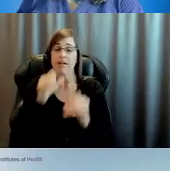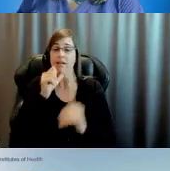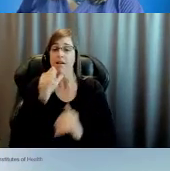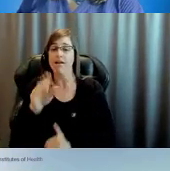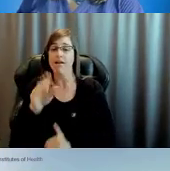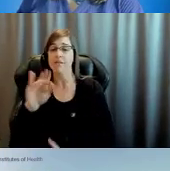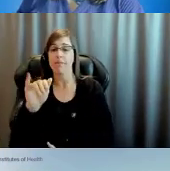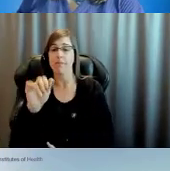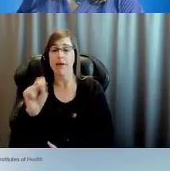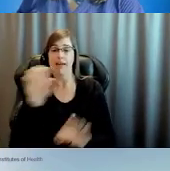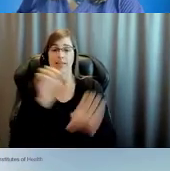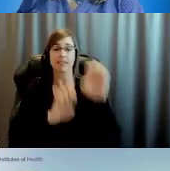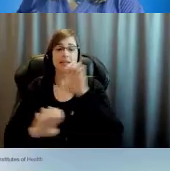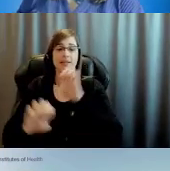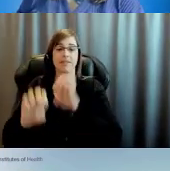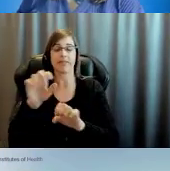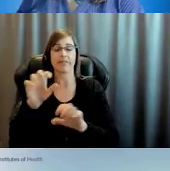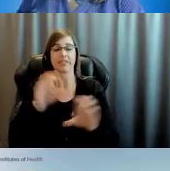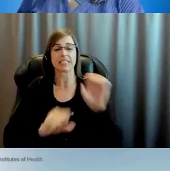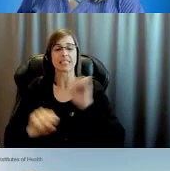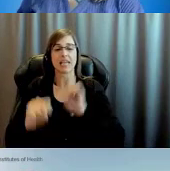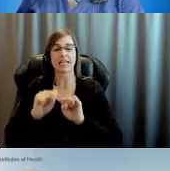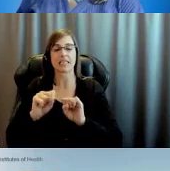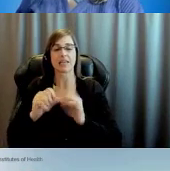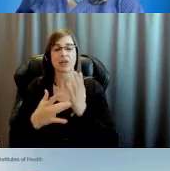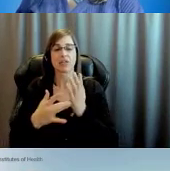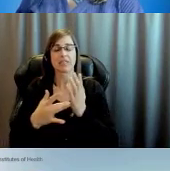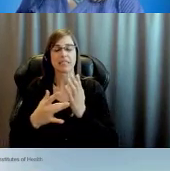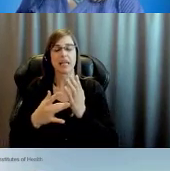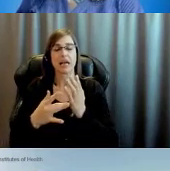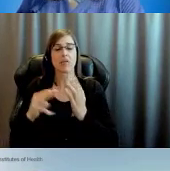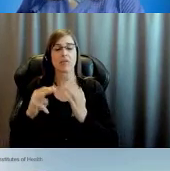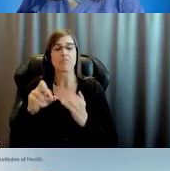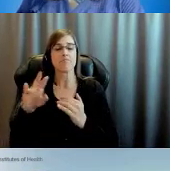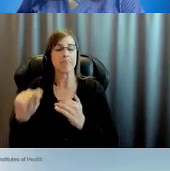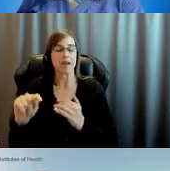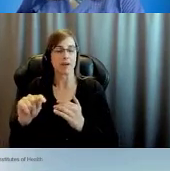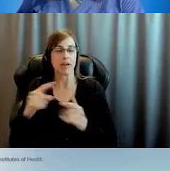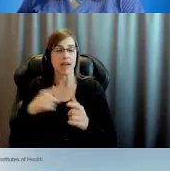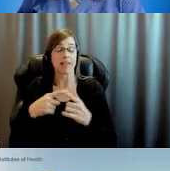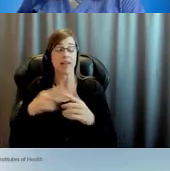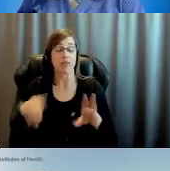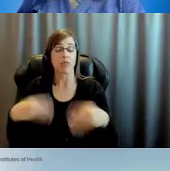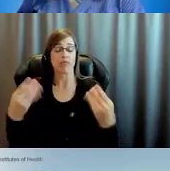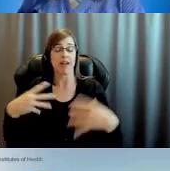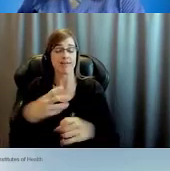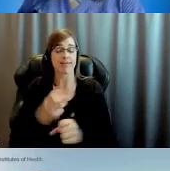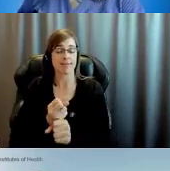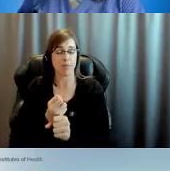of scientific and technical merit of your application. Then, they provide a summary of that result